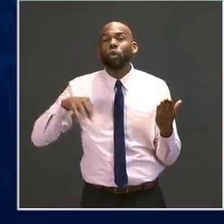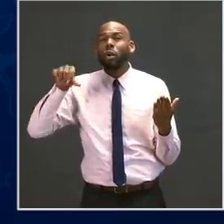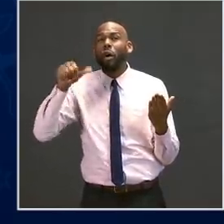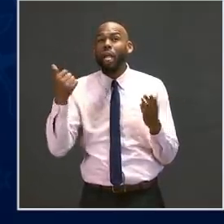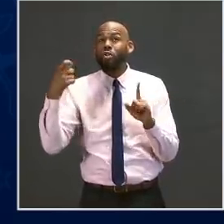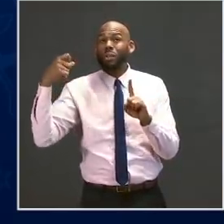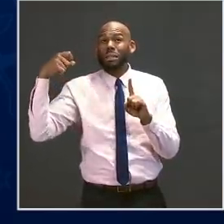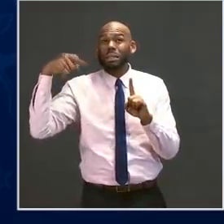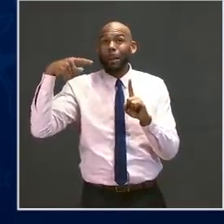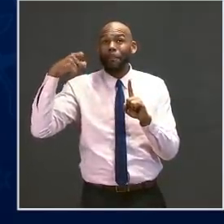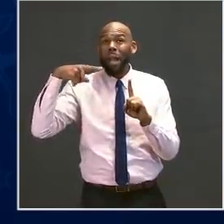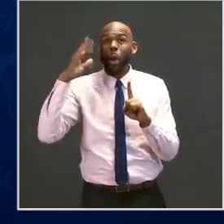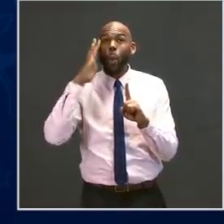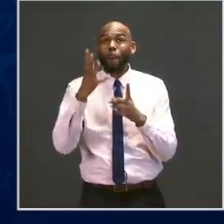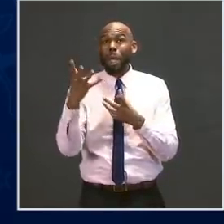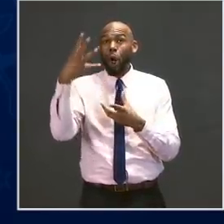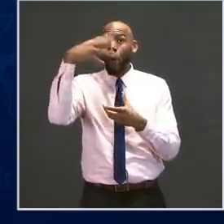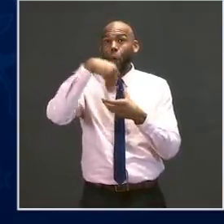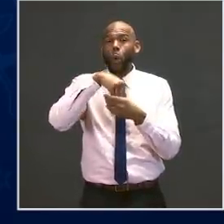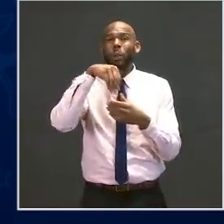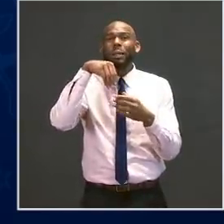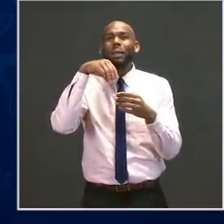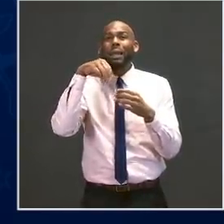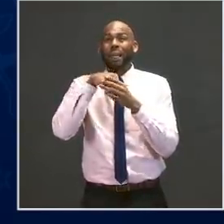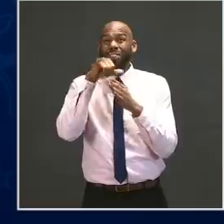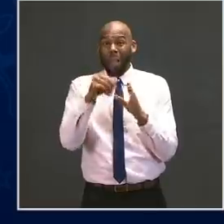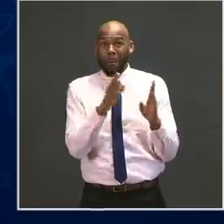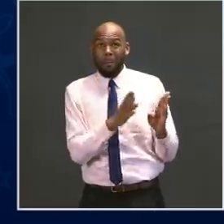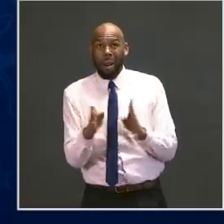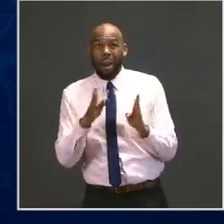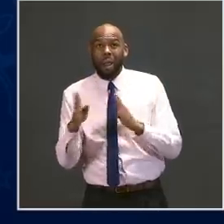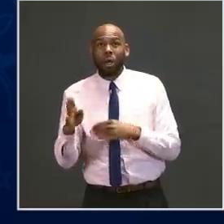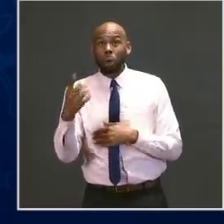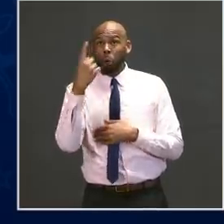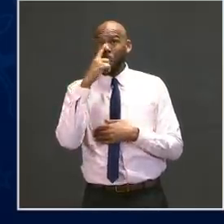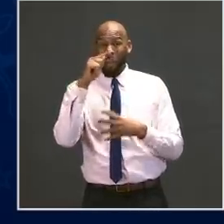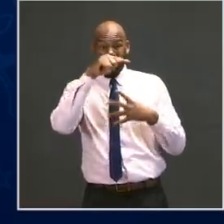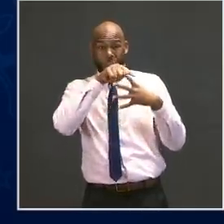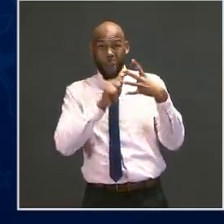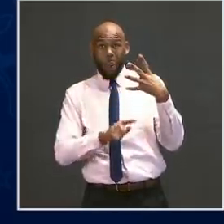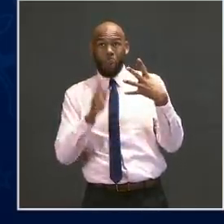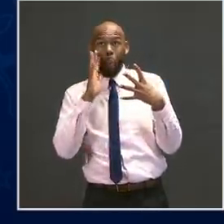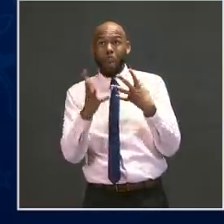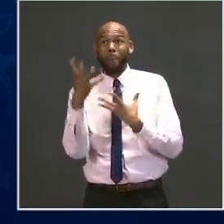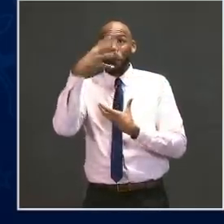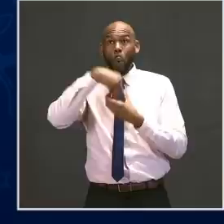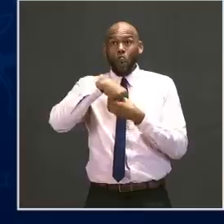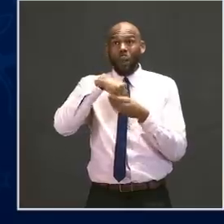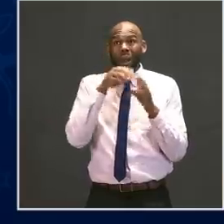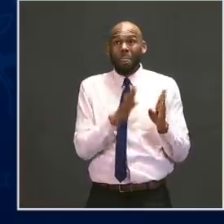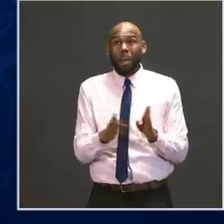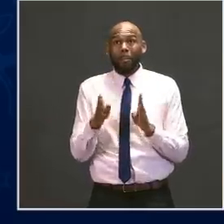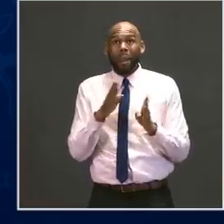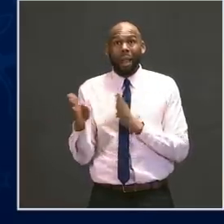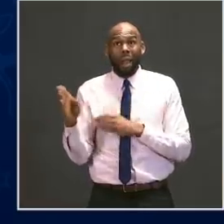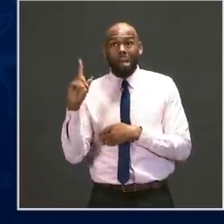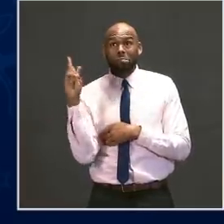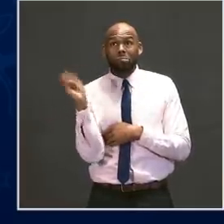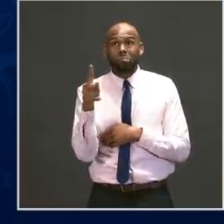to be included in the Build Back Better plan. Can you tell us if those items are going to be included in that plan? Ms. Psaki: Well, I'm sure -- I mean, the President met